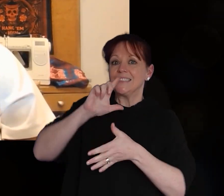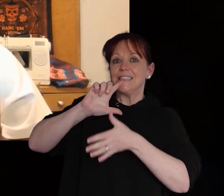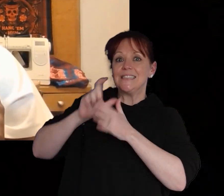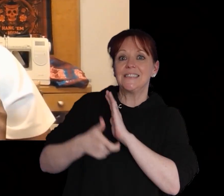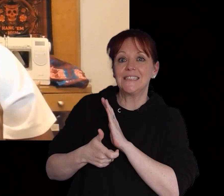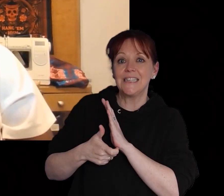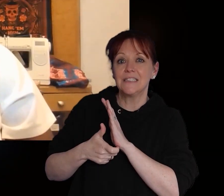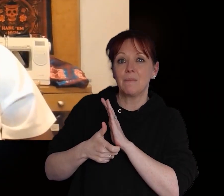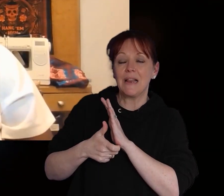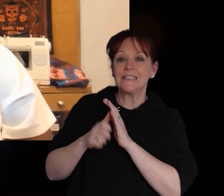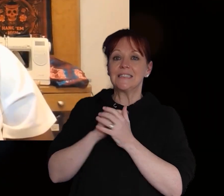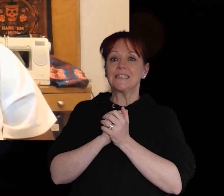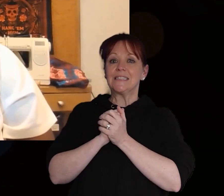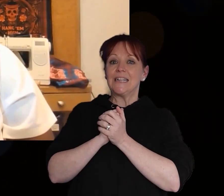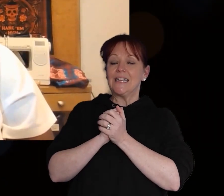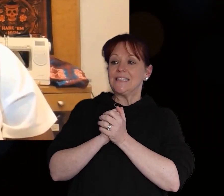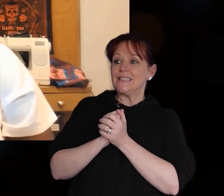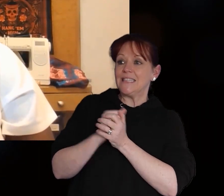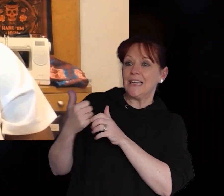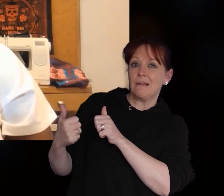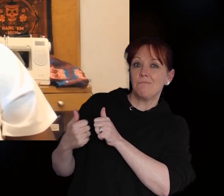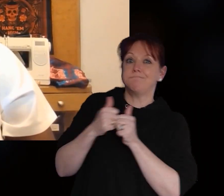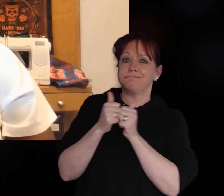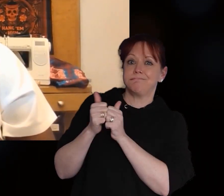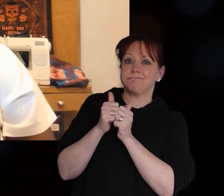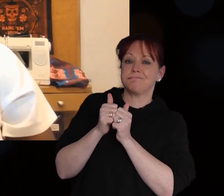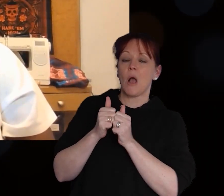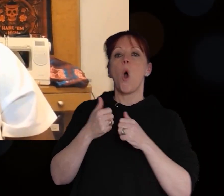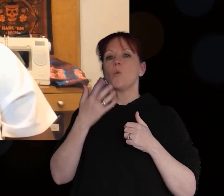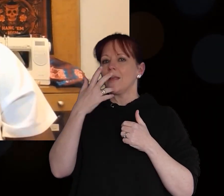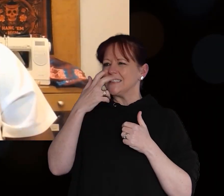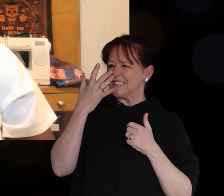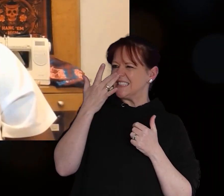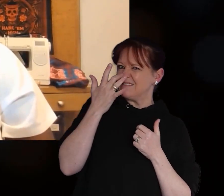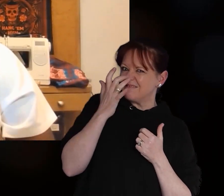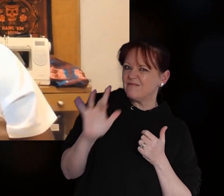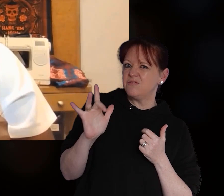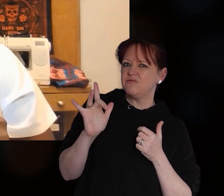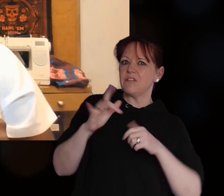with realistic arm and leg prosthetics. As I mentioned before, none of this is by accident.